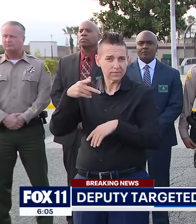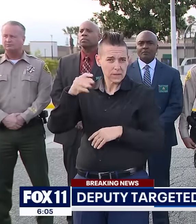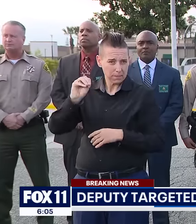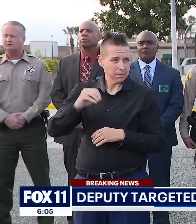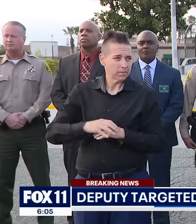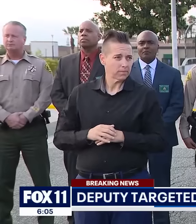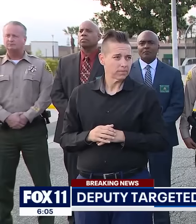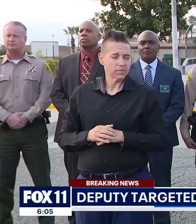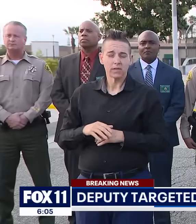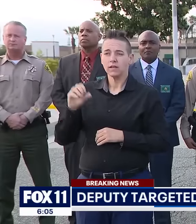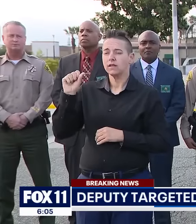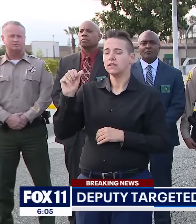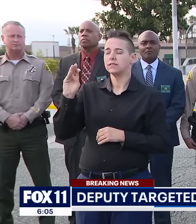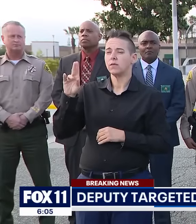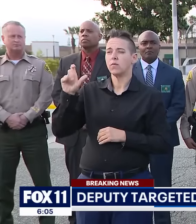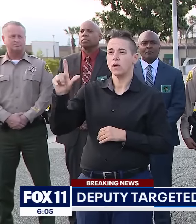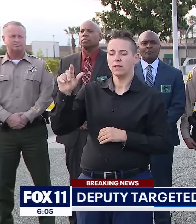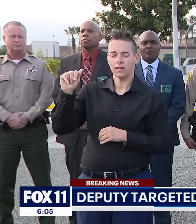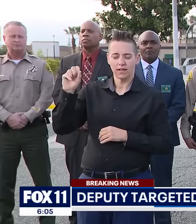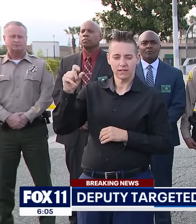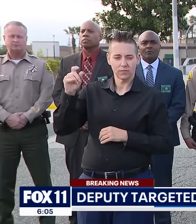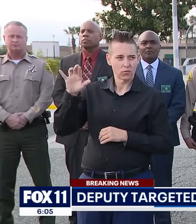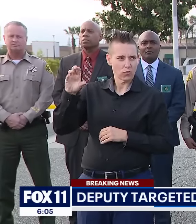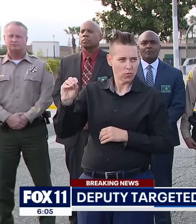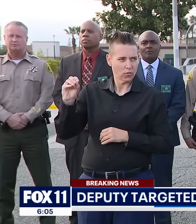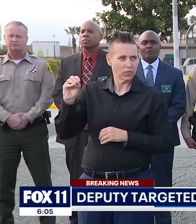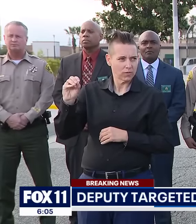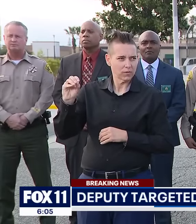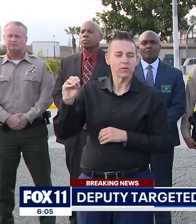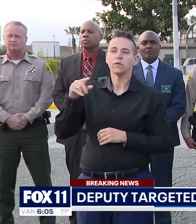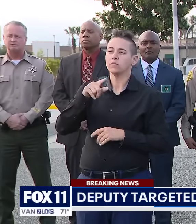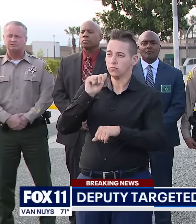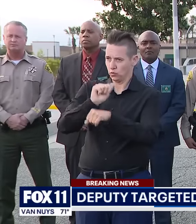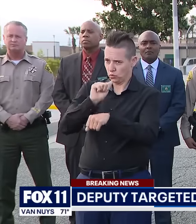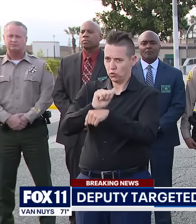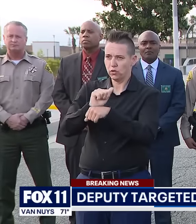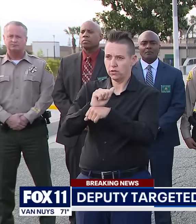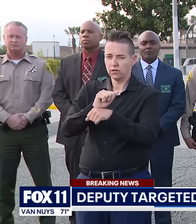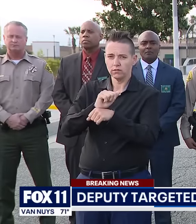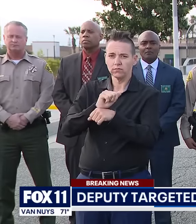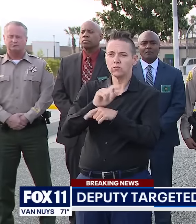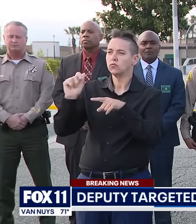unfortunately it will change. Or maybe fortunately for us, these